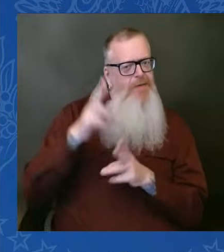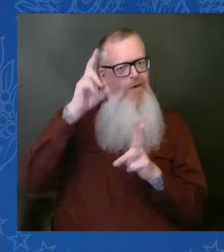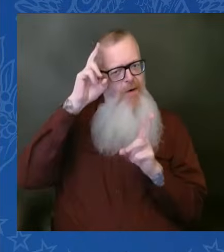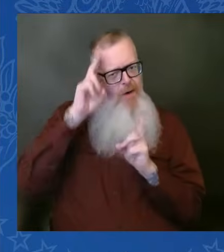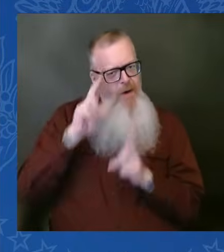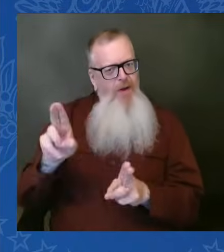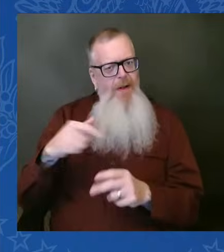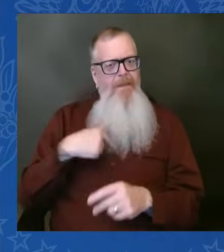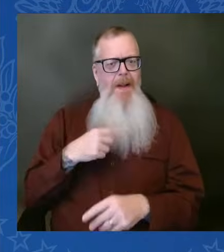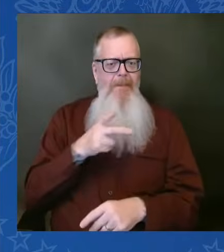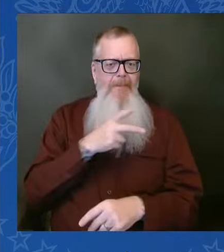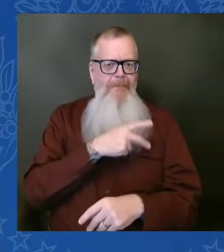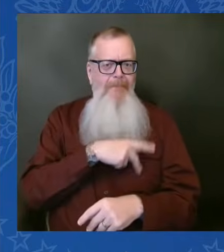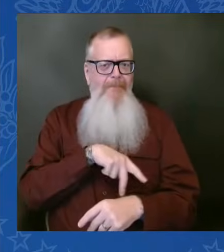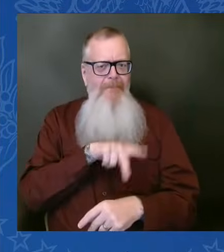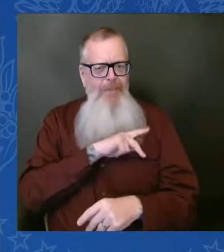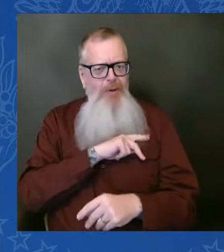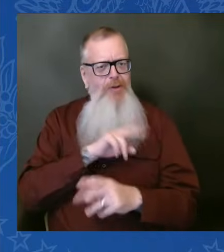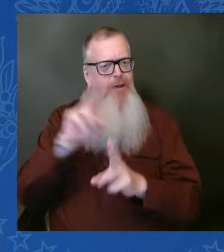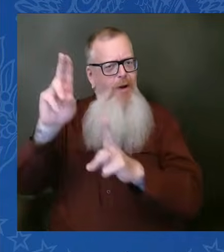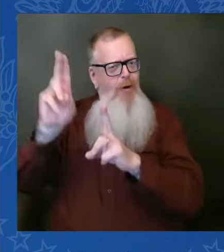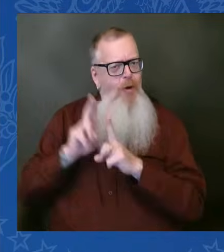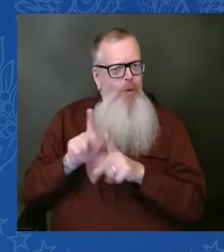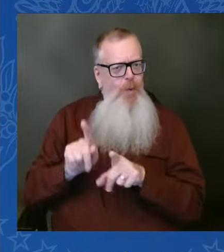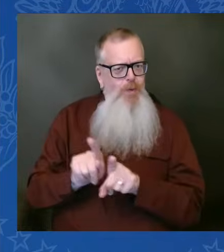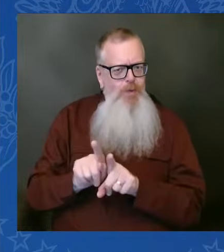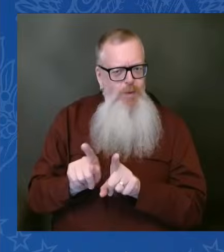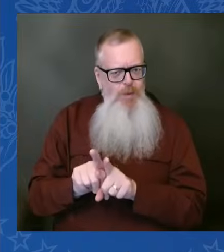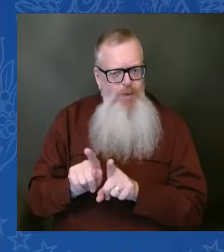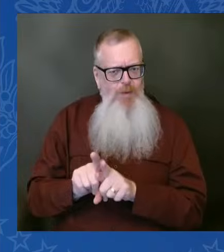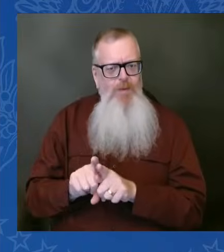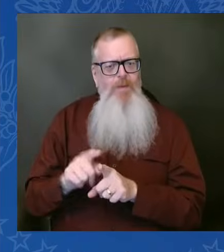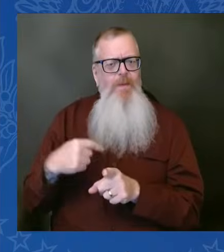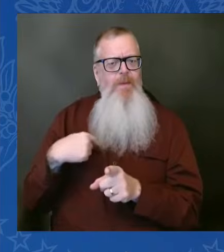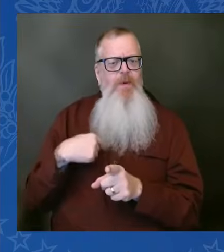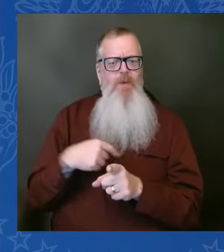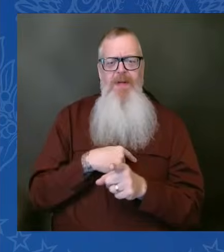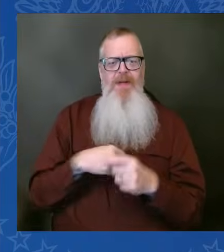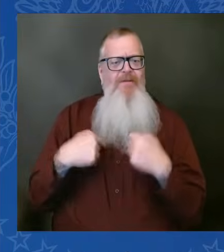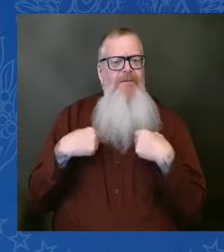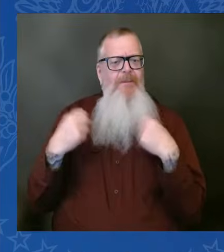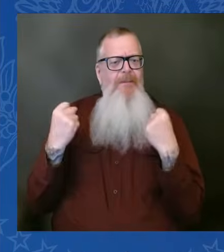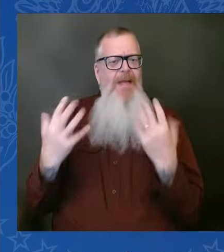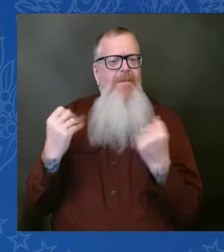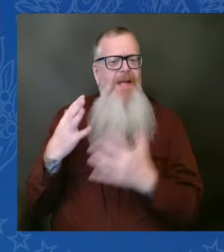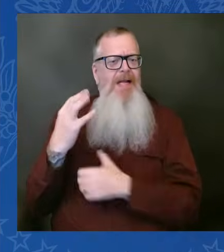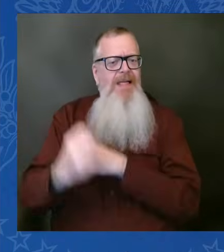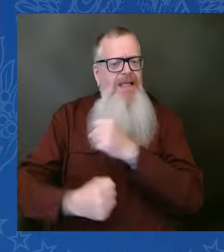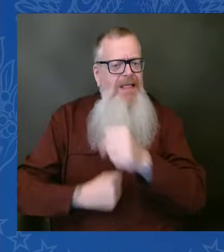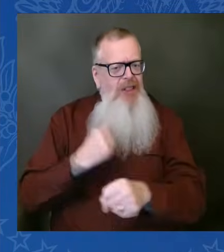Over the years, our institution has had the privilege of hearing from several U.S. presidents, including John F, Kennedy,